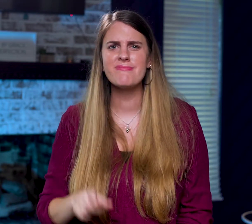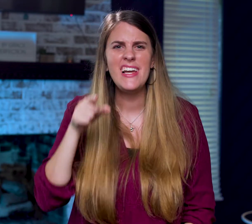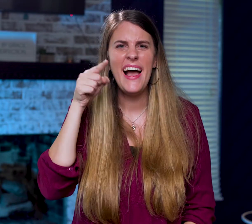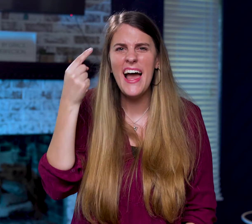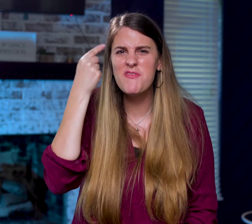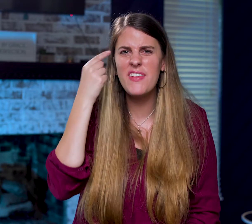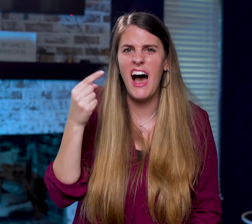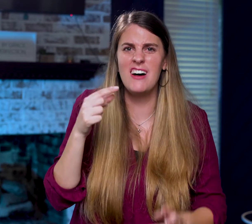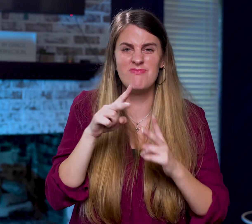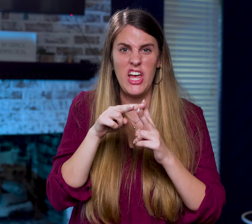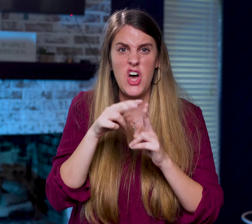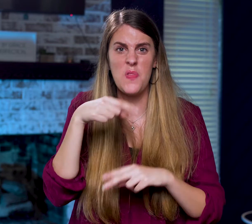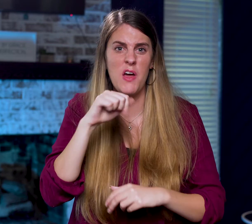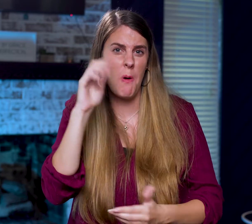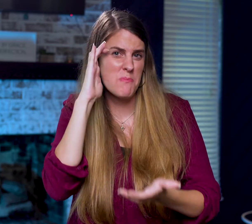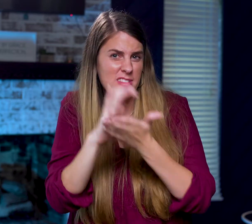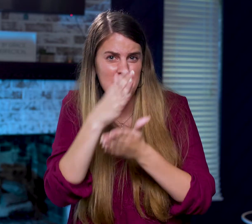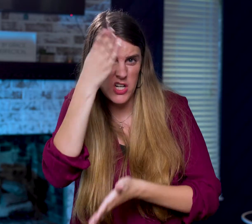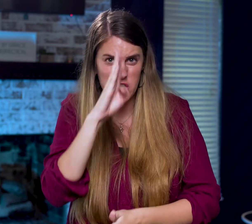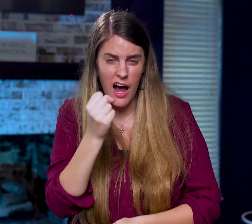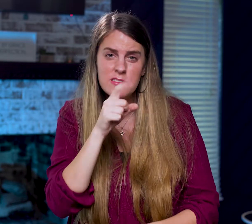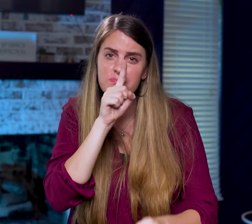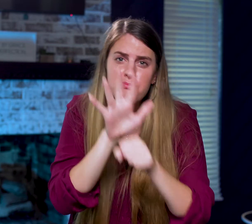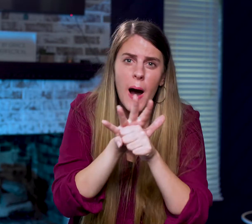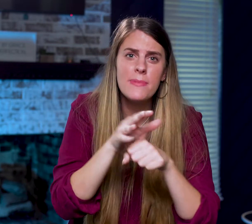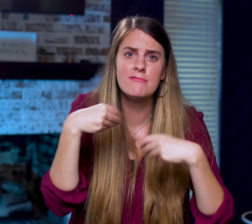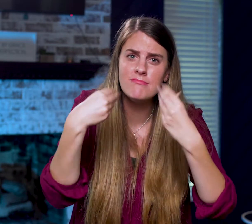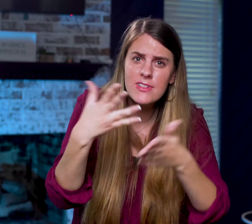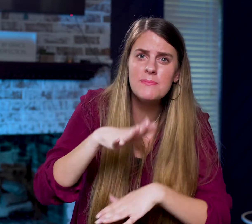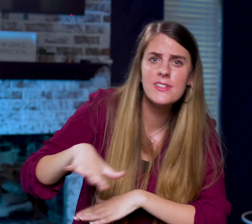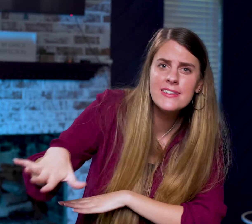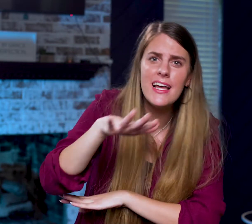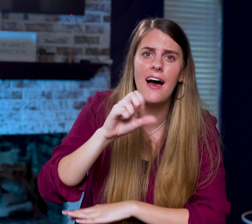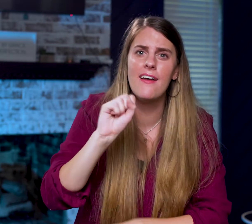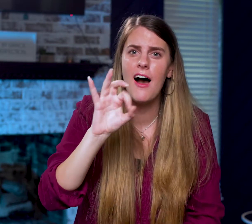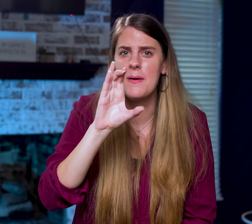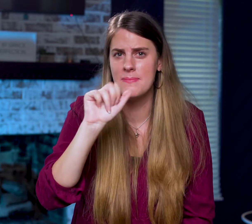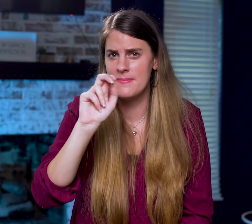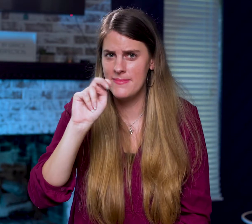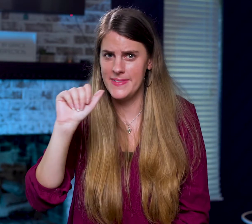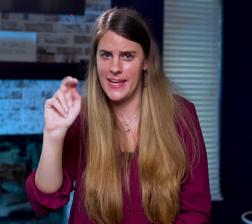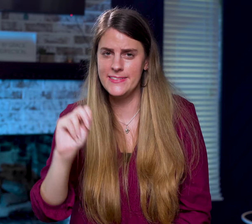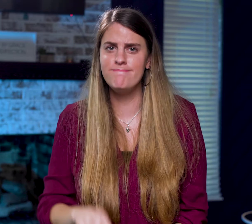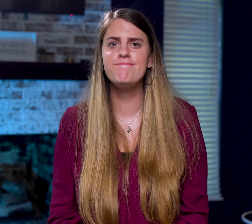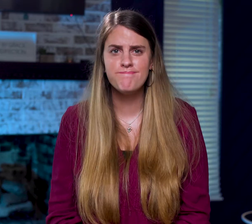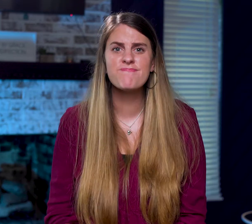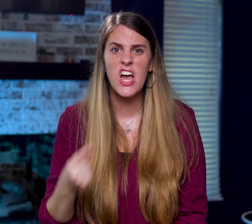He thinks either they don’t believe God’s promise to give them the land of Canaan